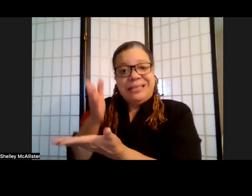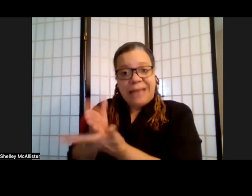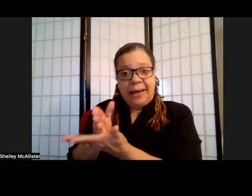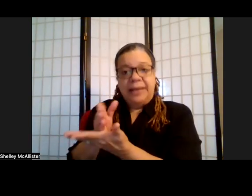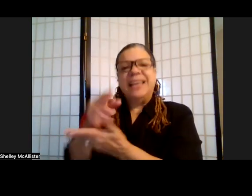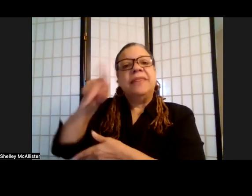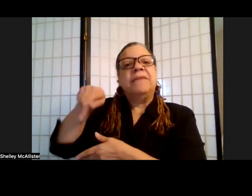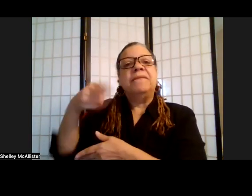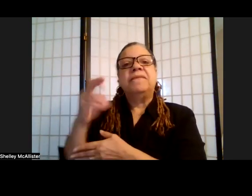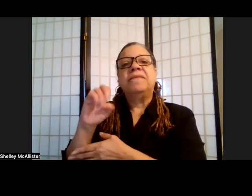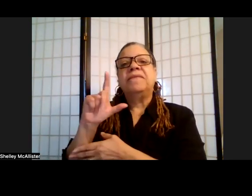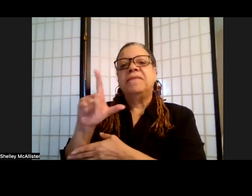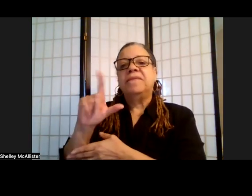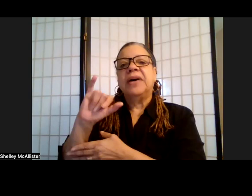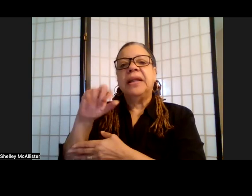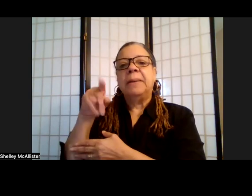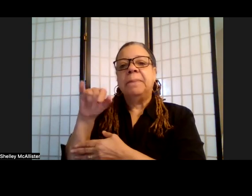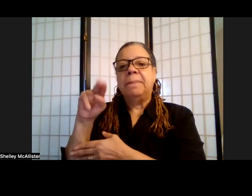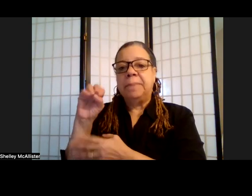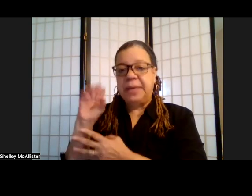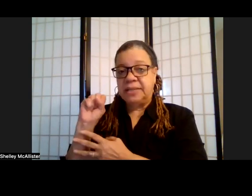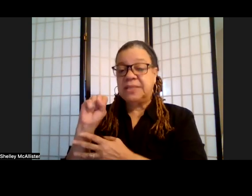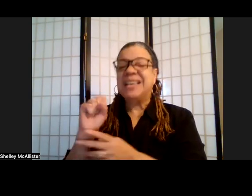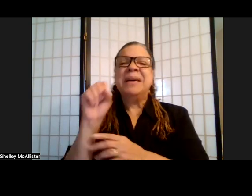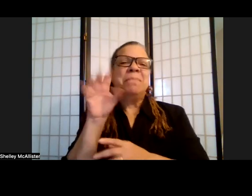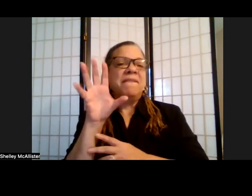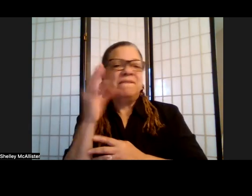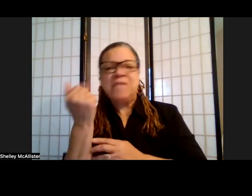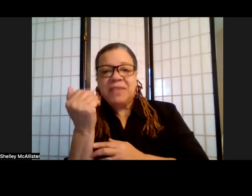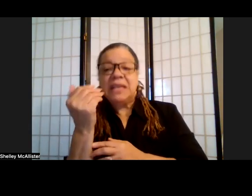Subic Bay is about 60 miles Northwest of Manila, and is about the size of Singapore.